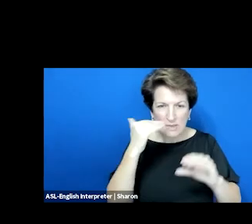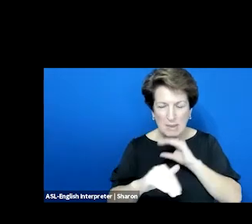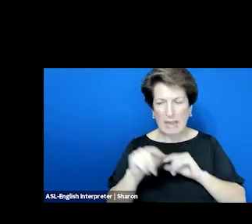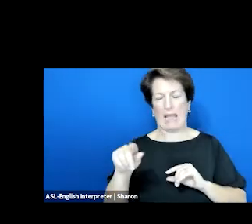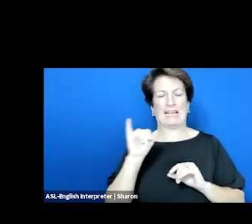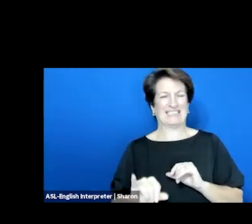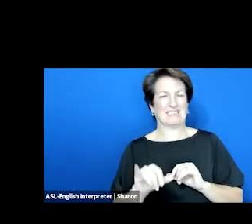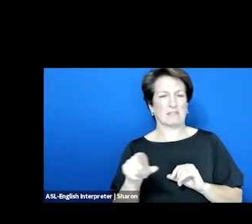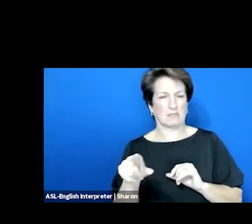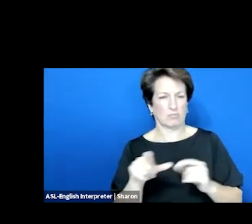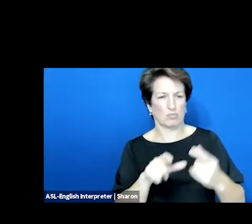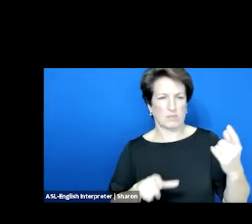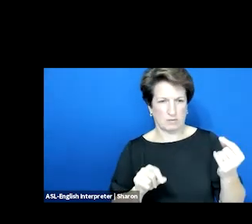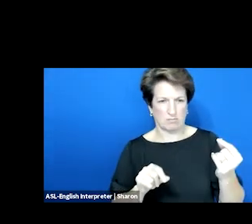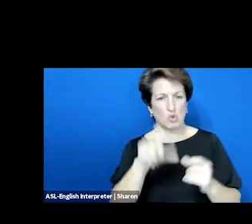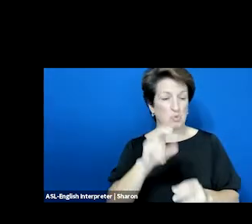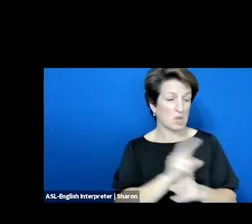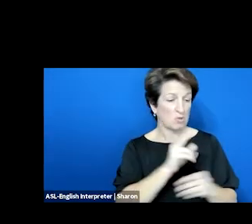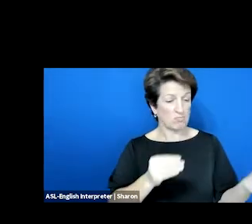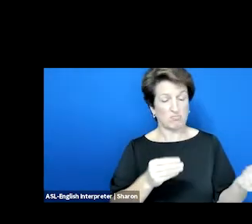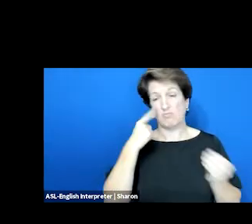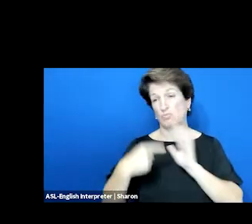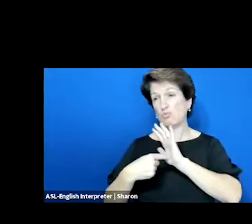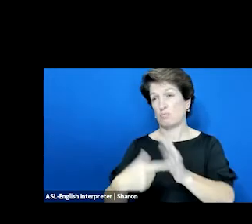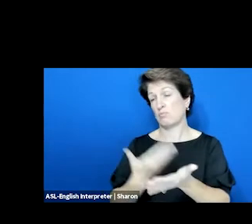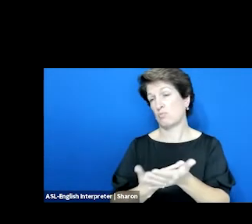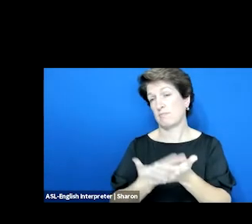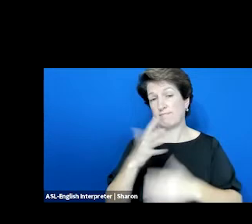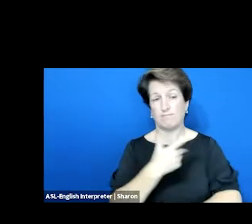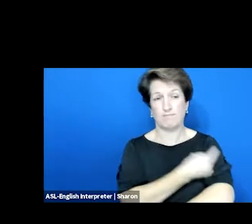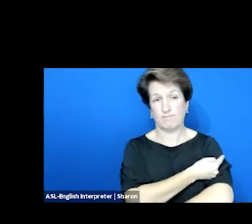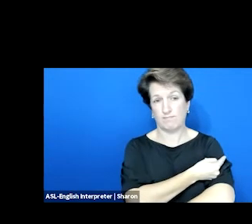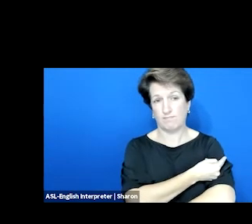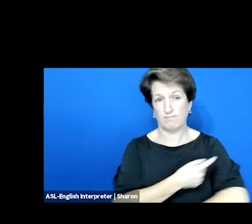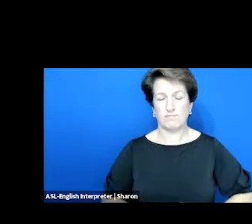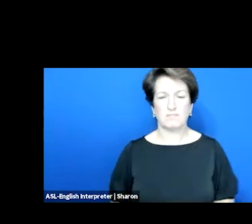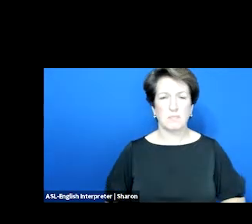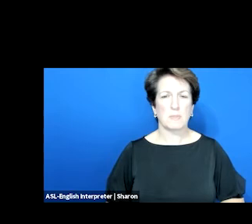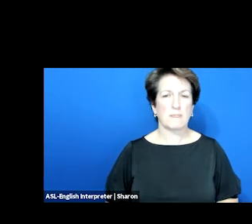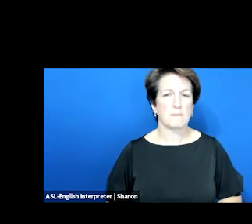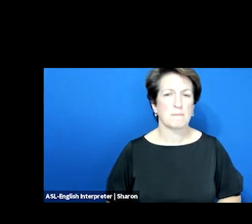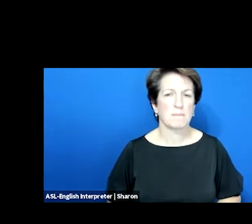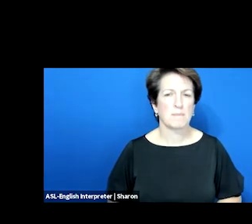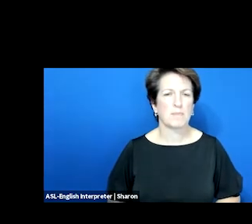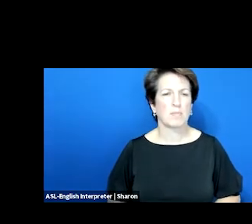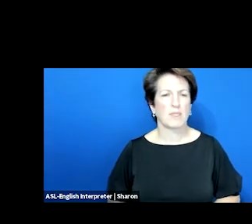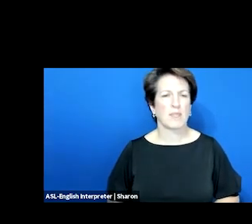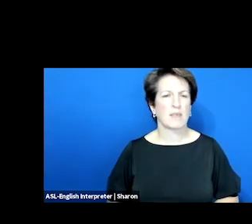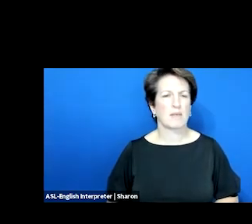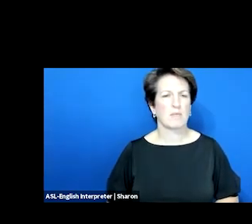You could search in your inbox under COVID 19 vaccination